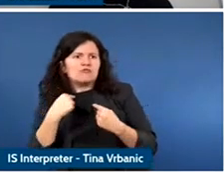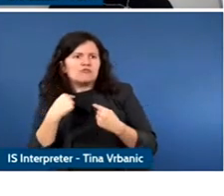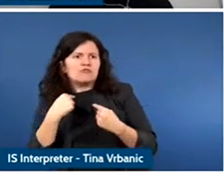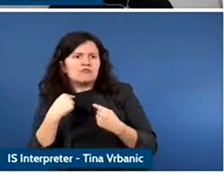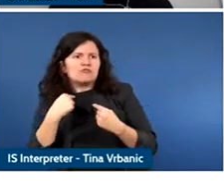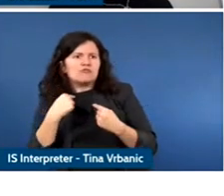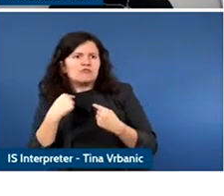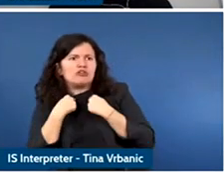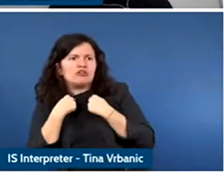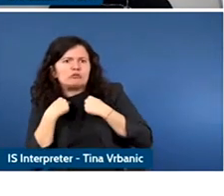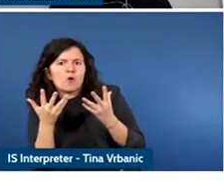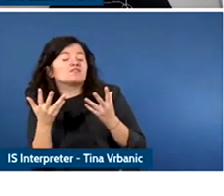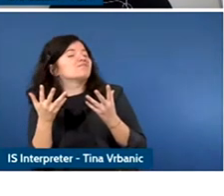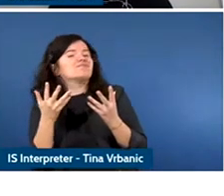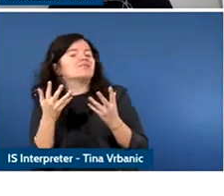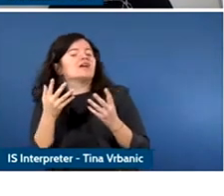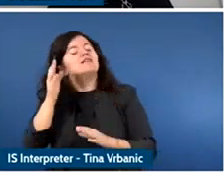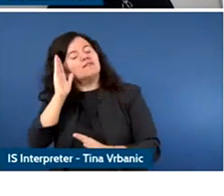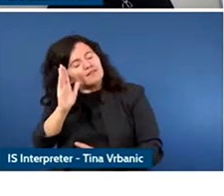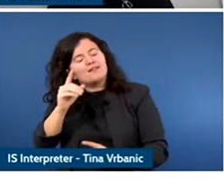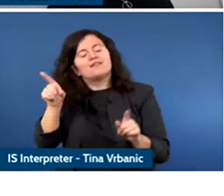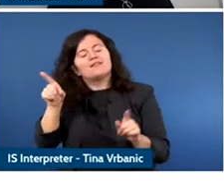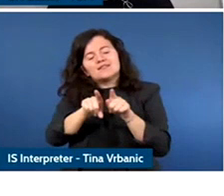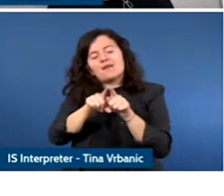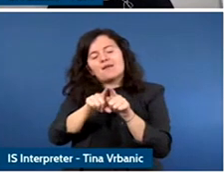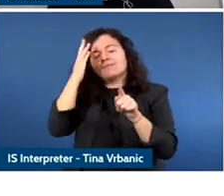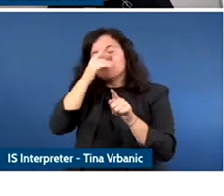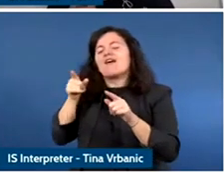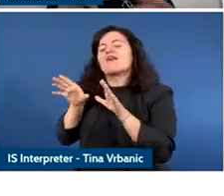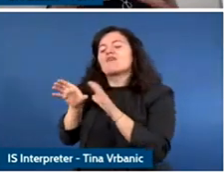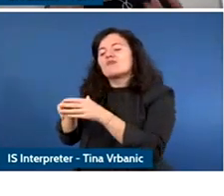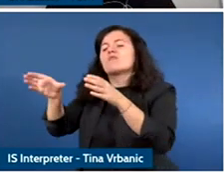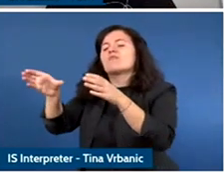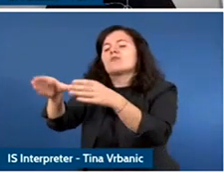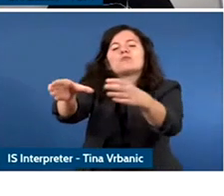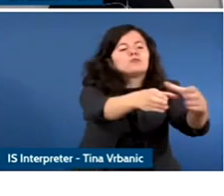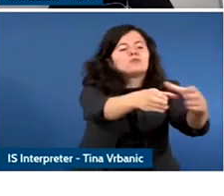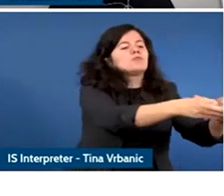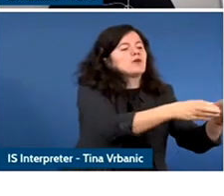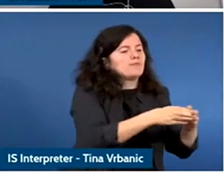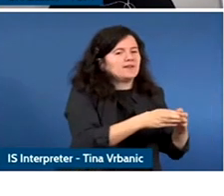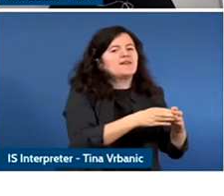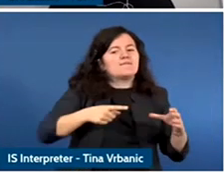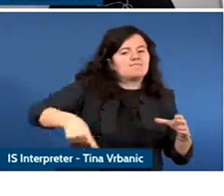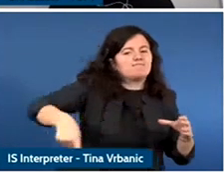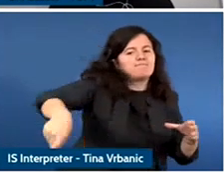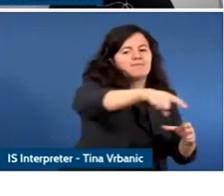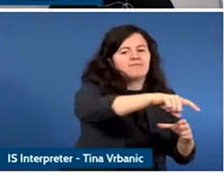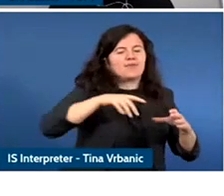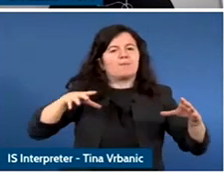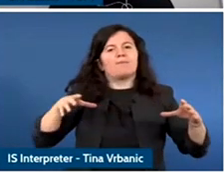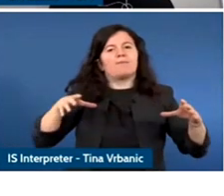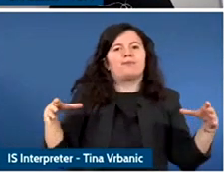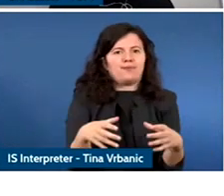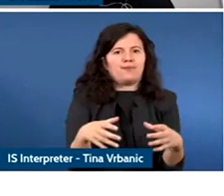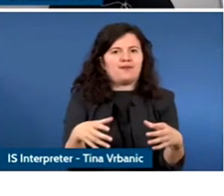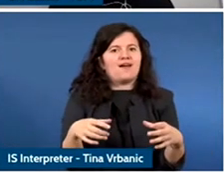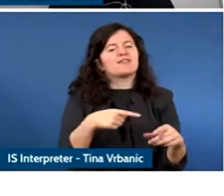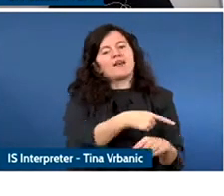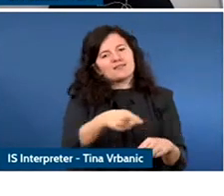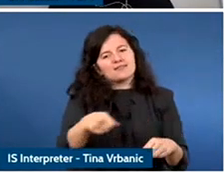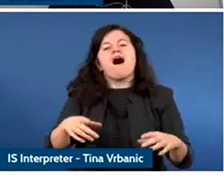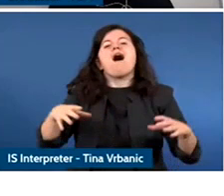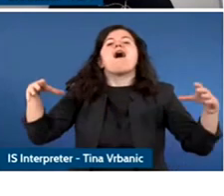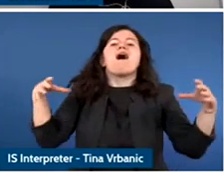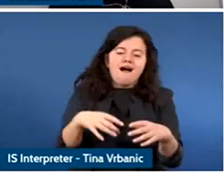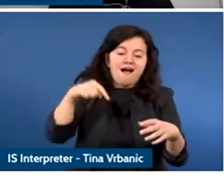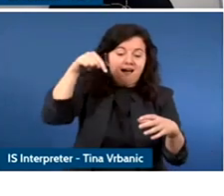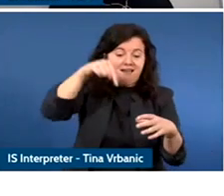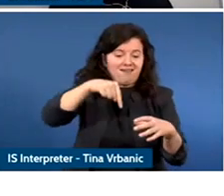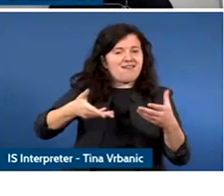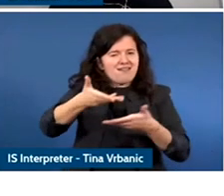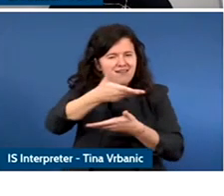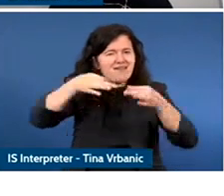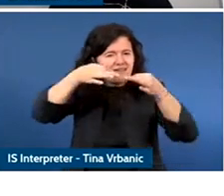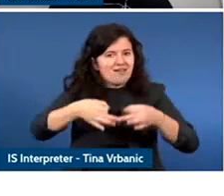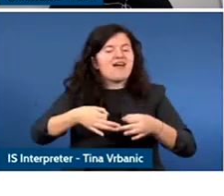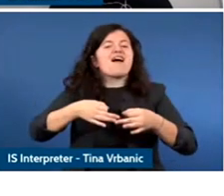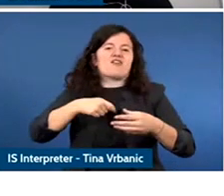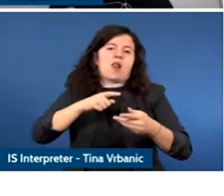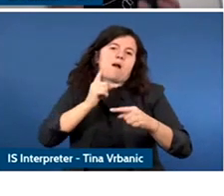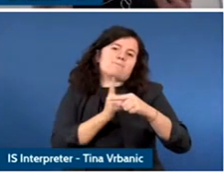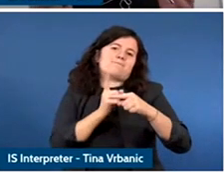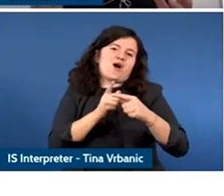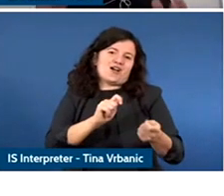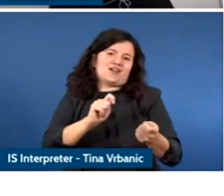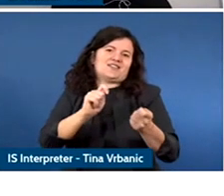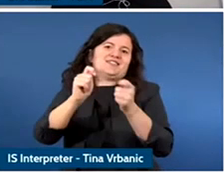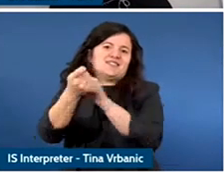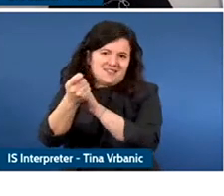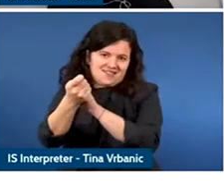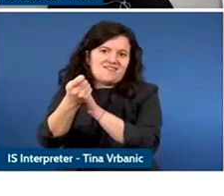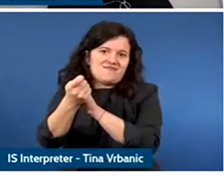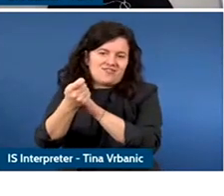bring together staked ostakeholders to make a positive agenda and to me one